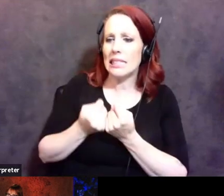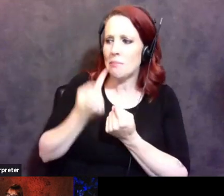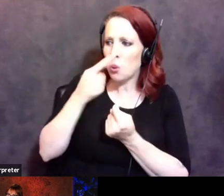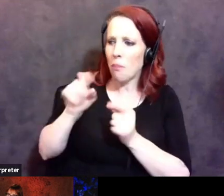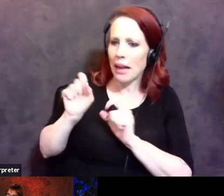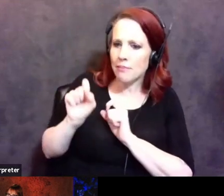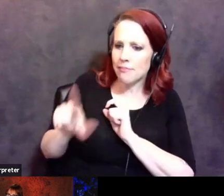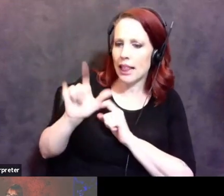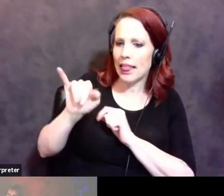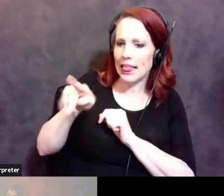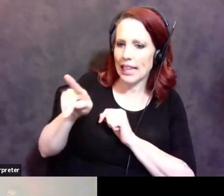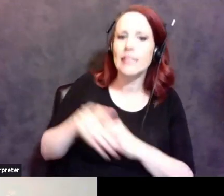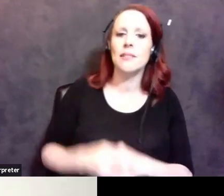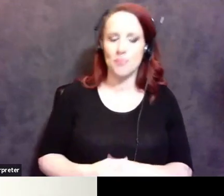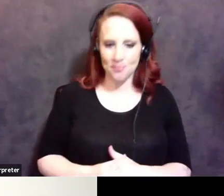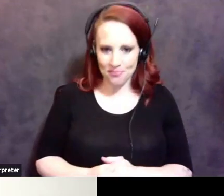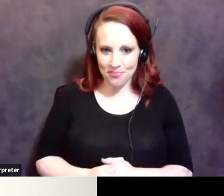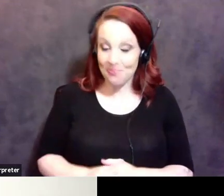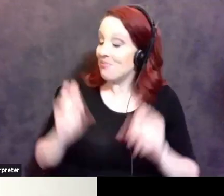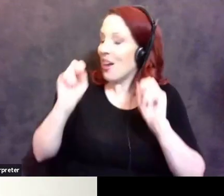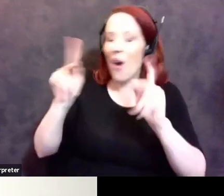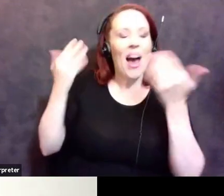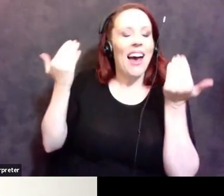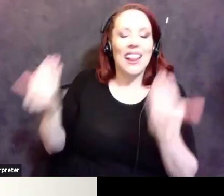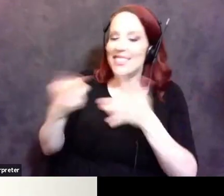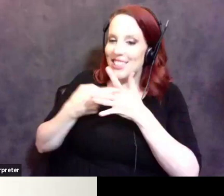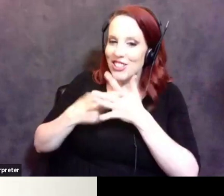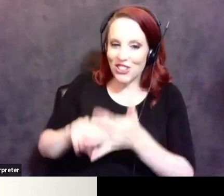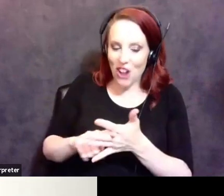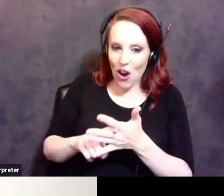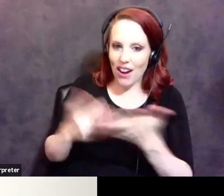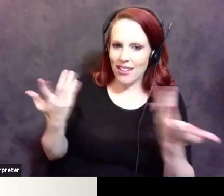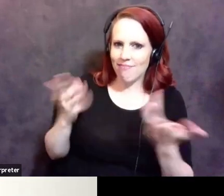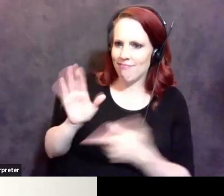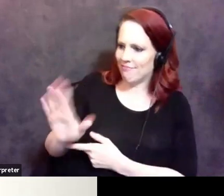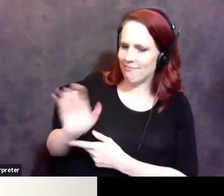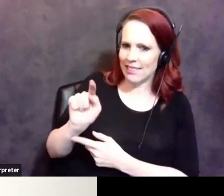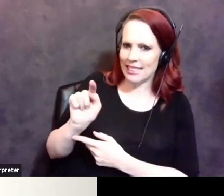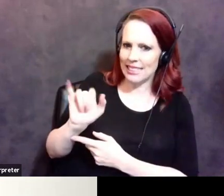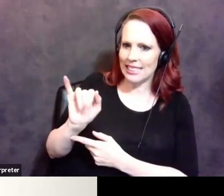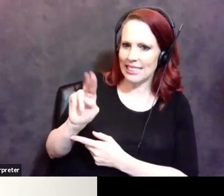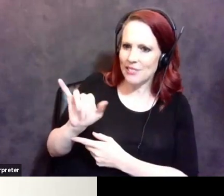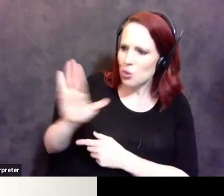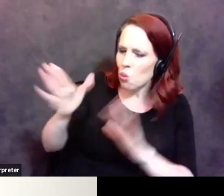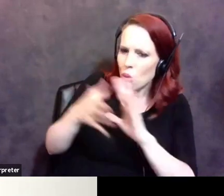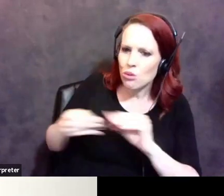be awesome. Let's start with, what's your story? Who are you? How did you end up doing